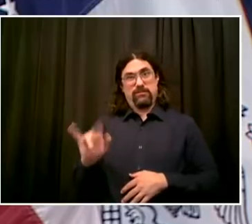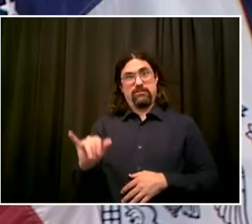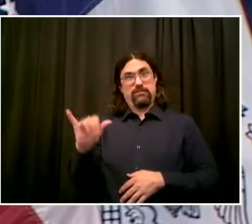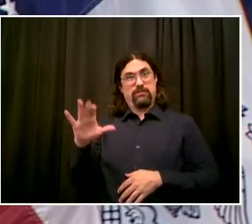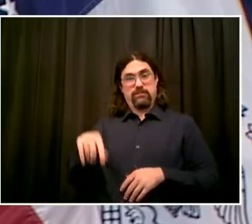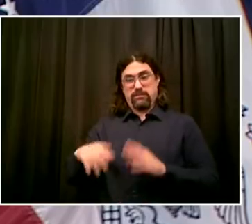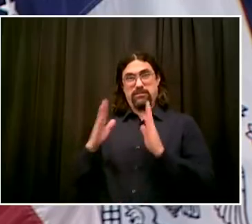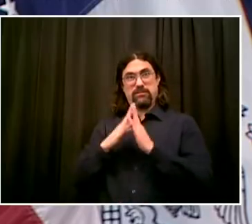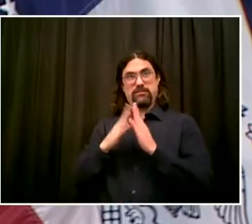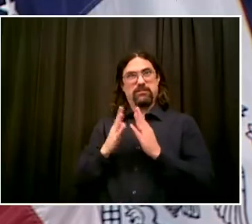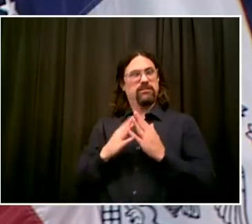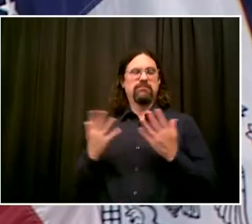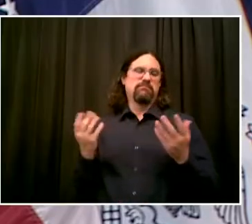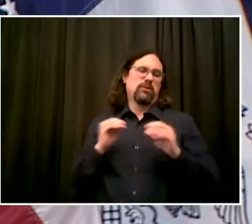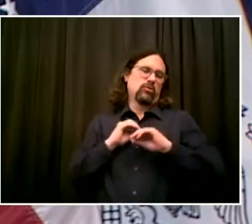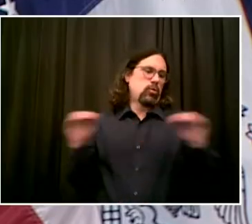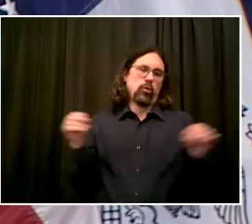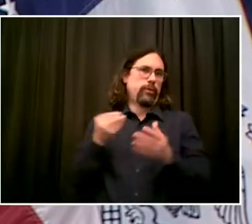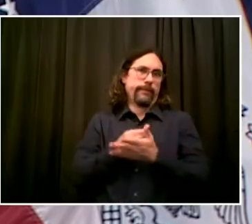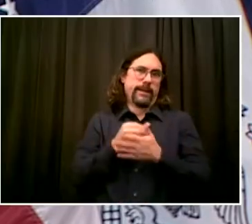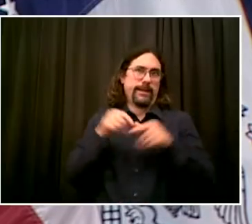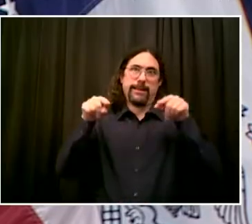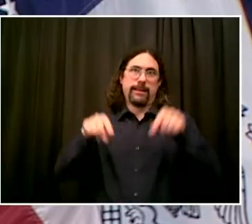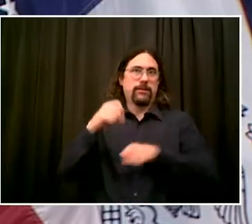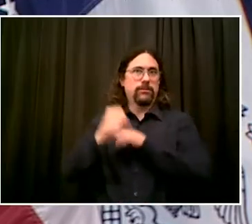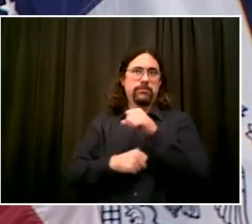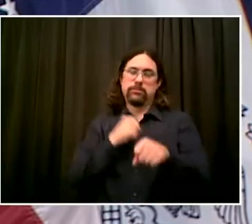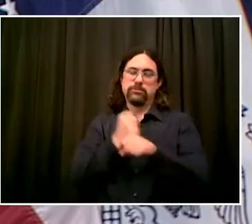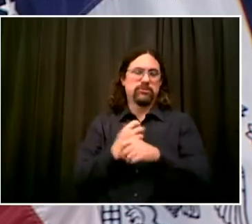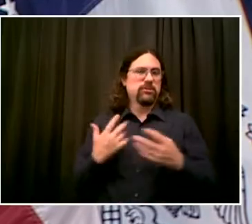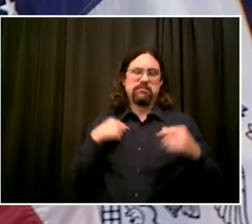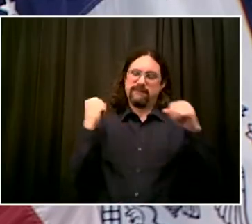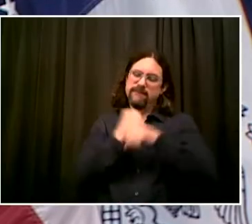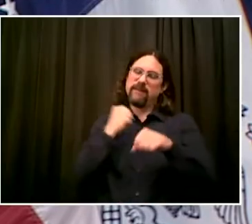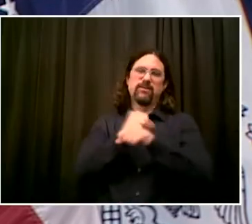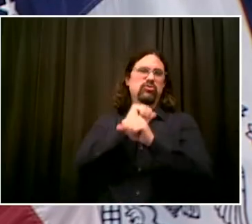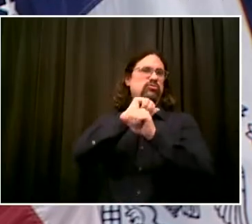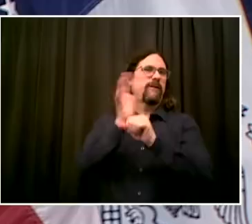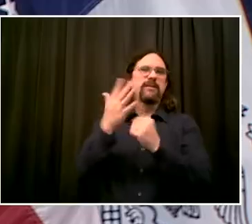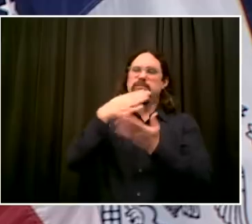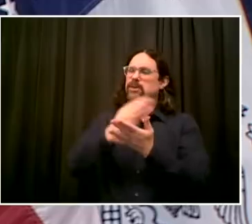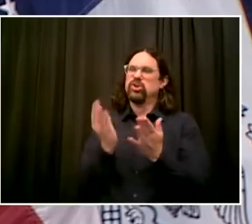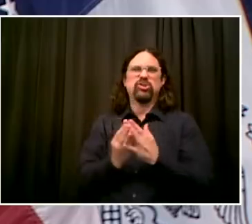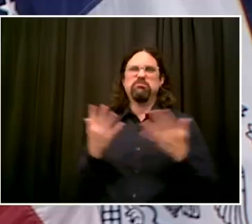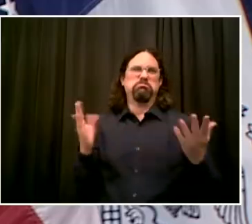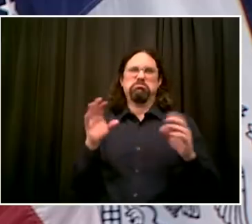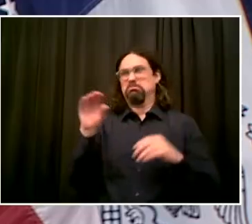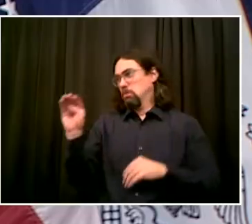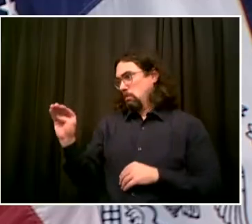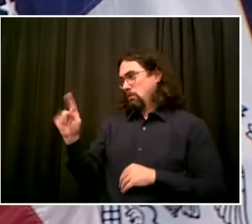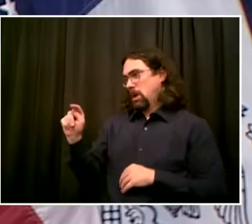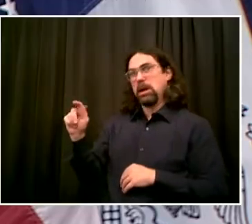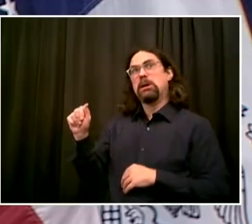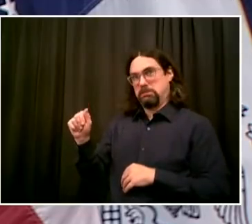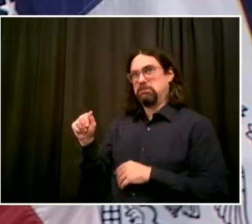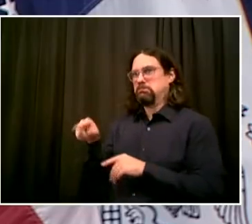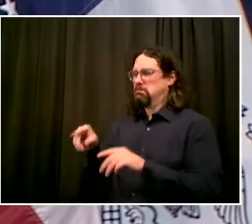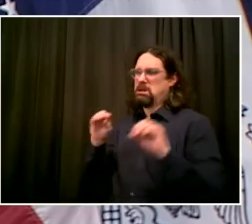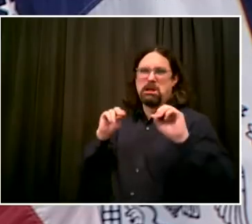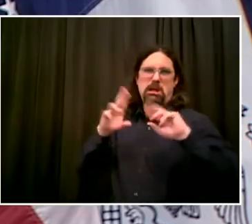WE DO NOT AHVE THOE SRESOURCES AT THIS POINT. THIS IS ABOUT THE STATE DOING ALL IT CAN TO BE CREATIVE UNDER HET RCCIUMANSTCES, AND US FIGHTING LIKE EVERYTHING WE'VE G TOTO GET SOMETHNIG ONDE FOR THE HELP WE